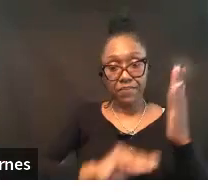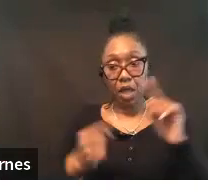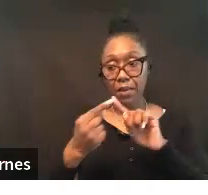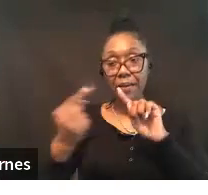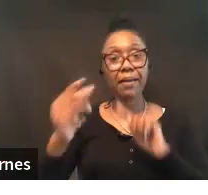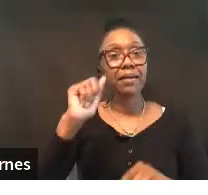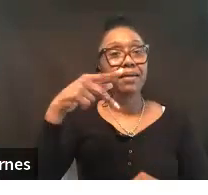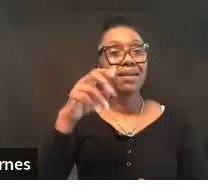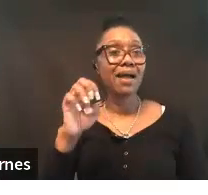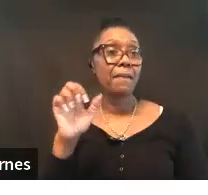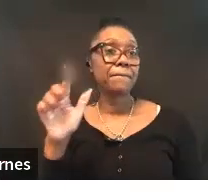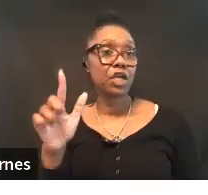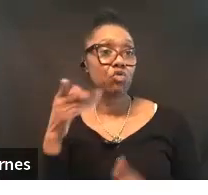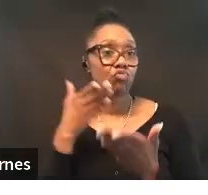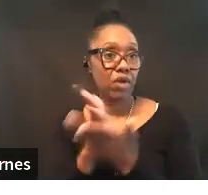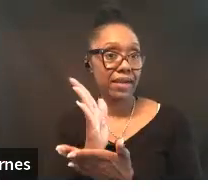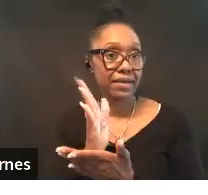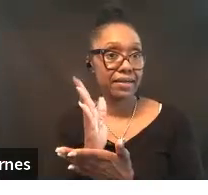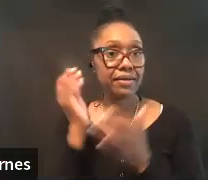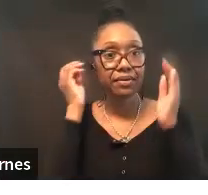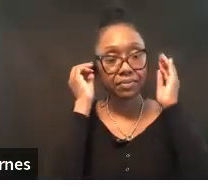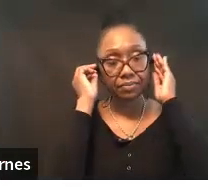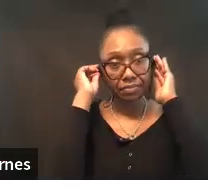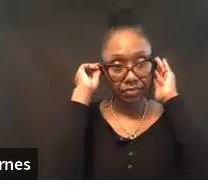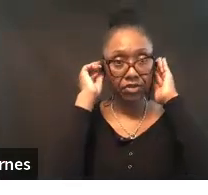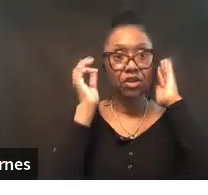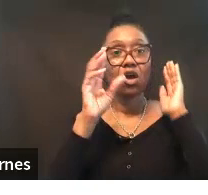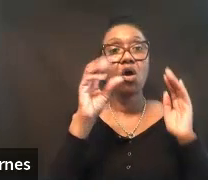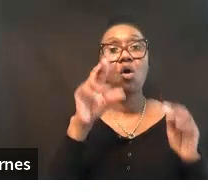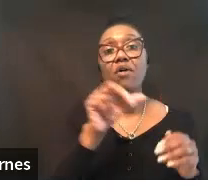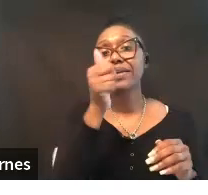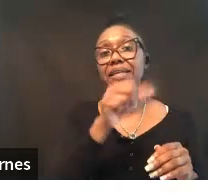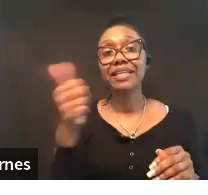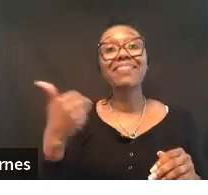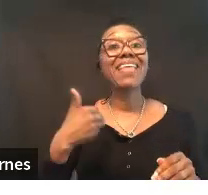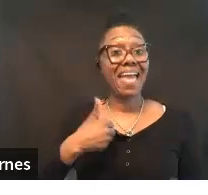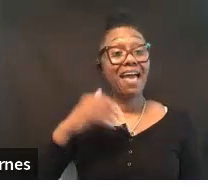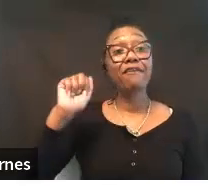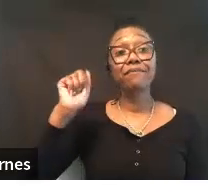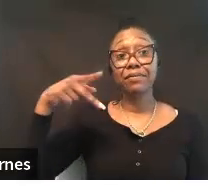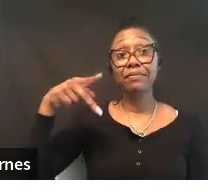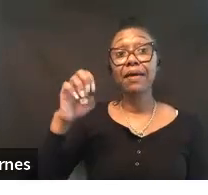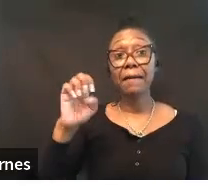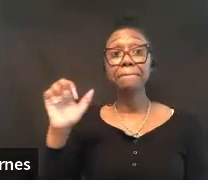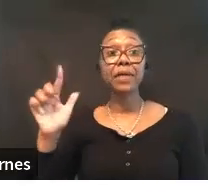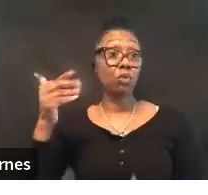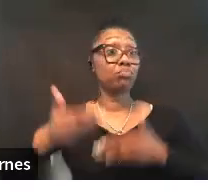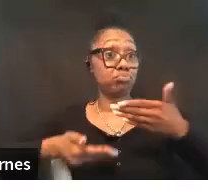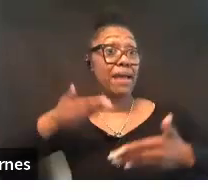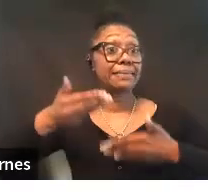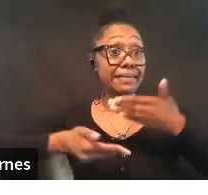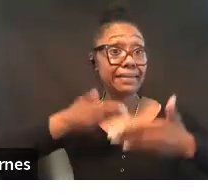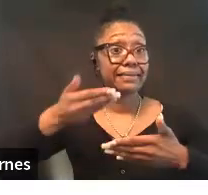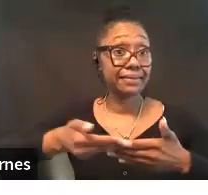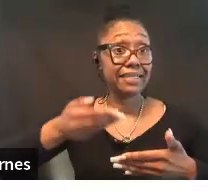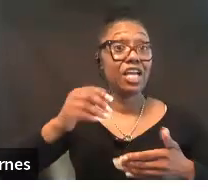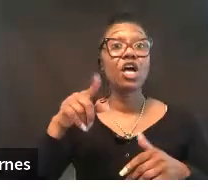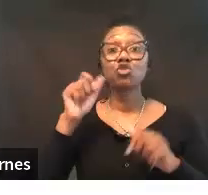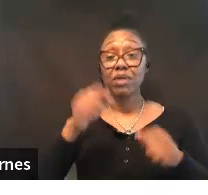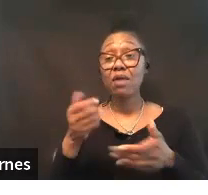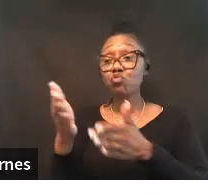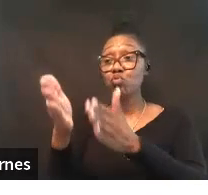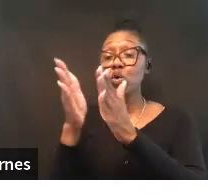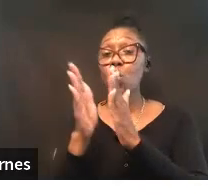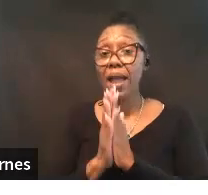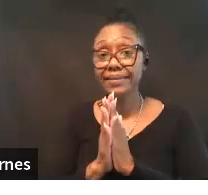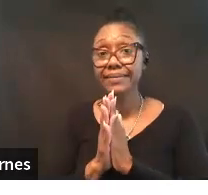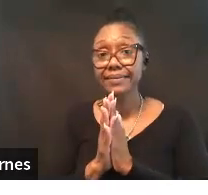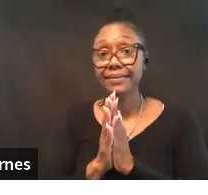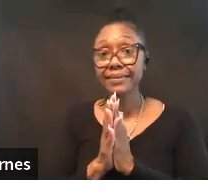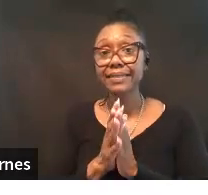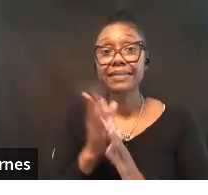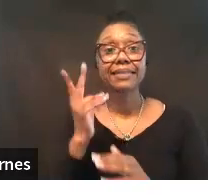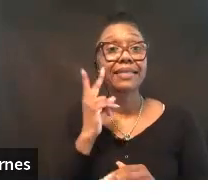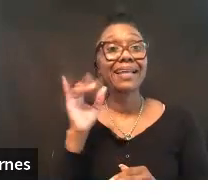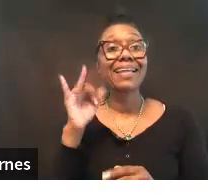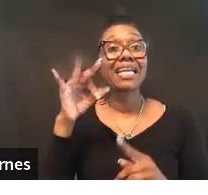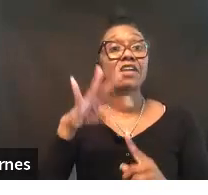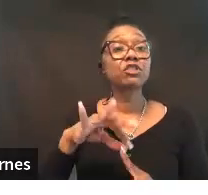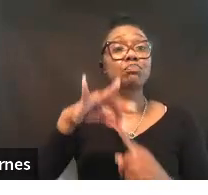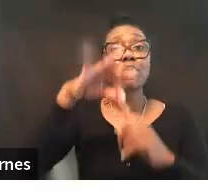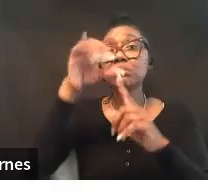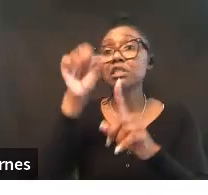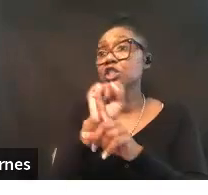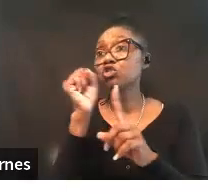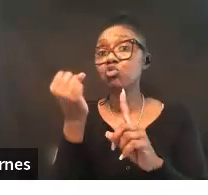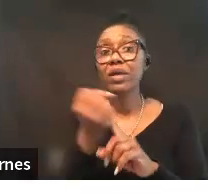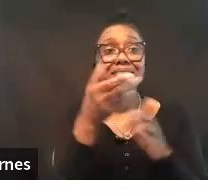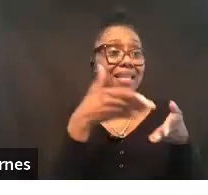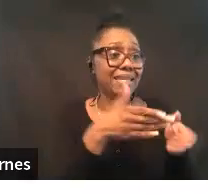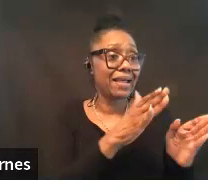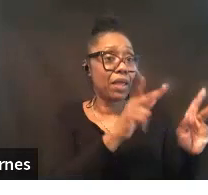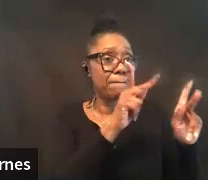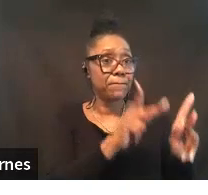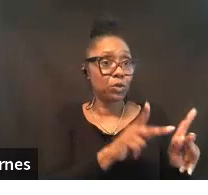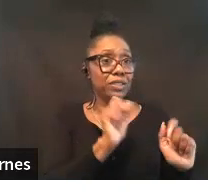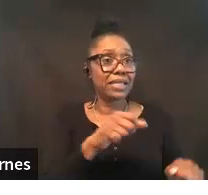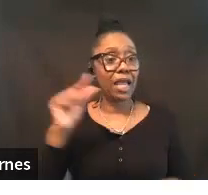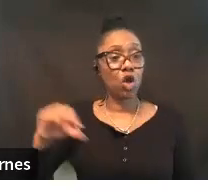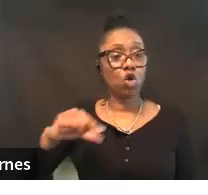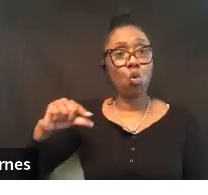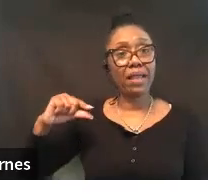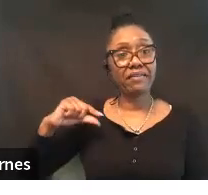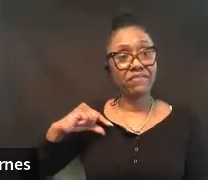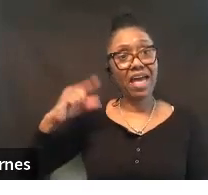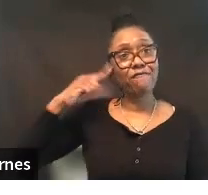Of there is an appeal process that can be requested to see if special circumstances might allow the individual to be eligible for this particular worksable.